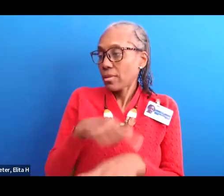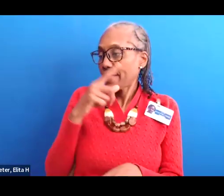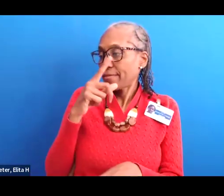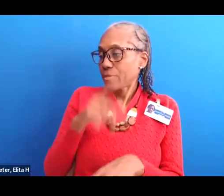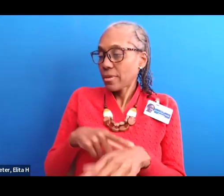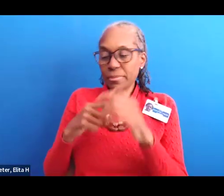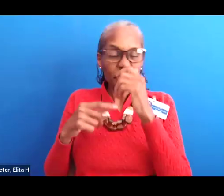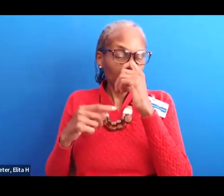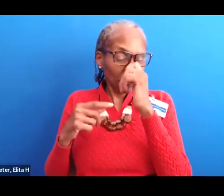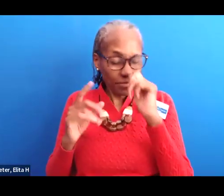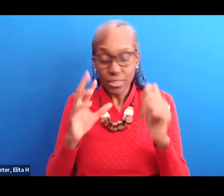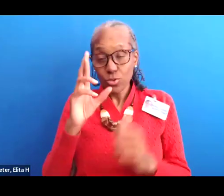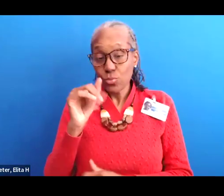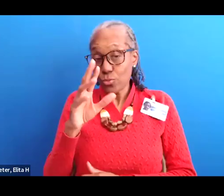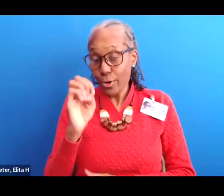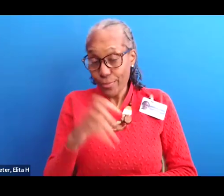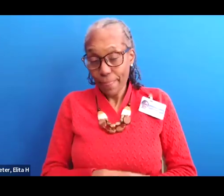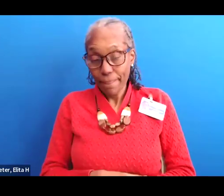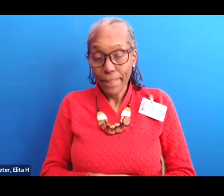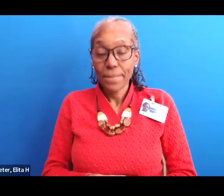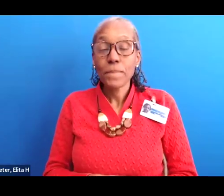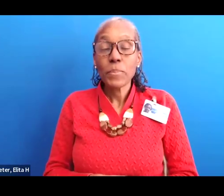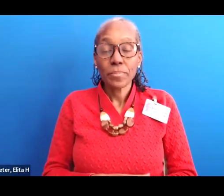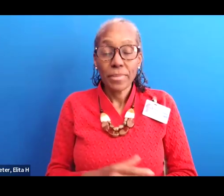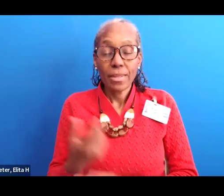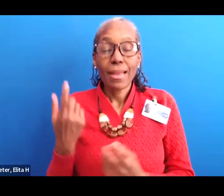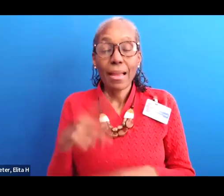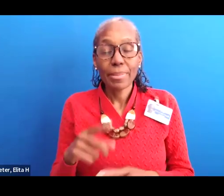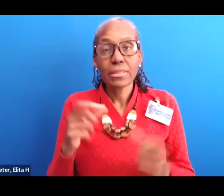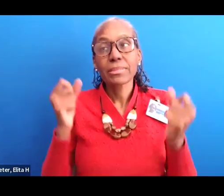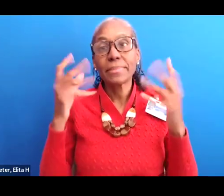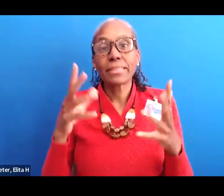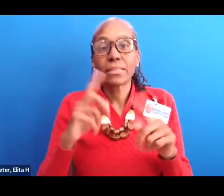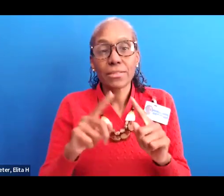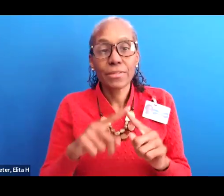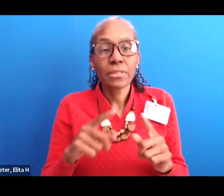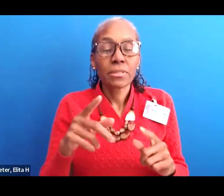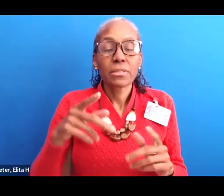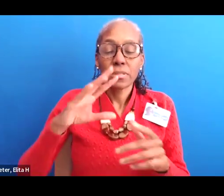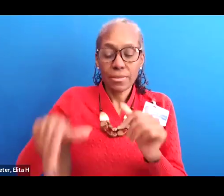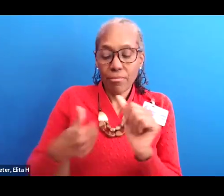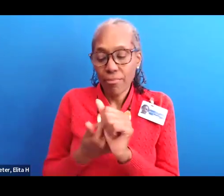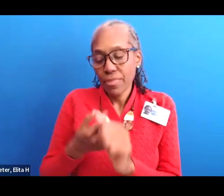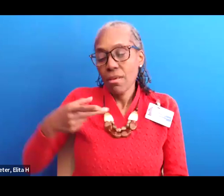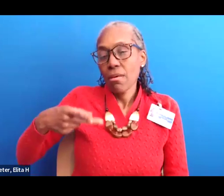It's kind of a rare thing, but it does happen, and there's a whole bunch. This is posterior, it's in the back of the cord.